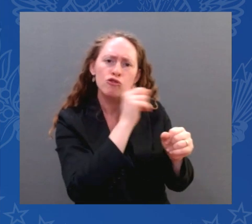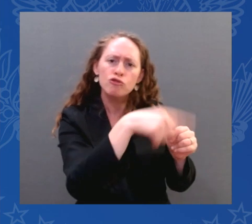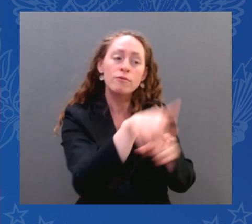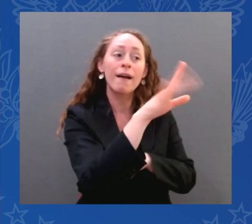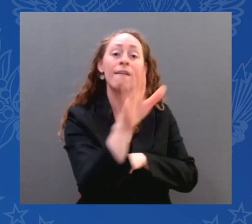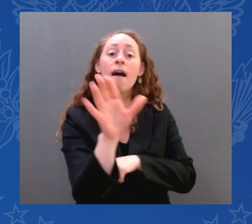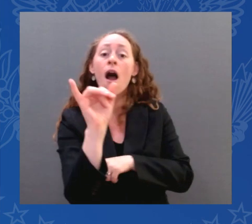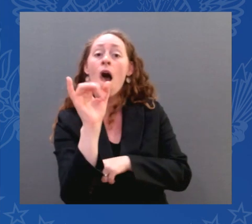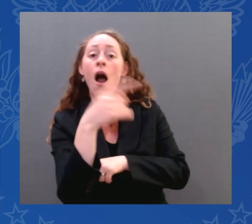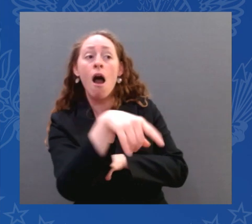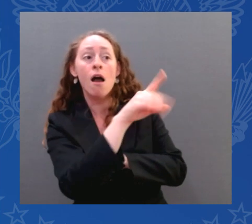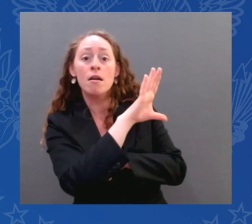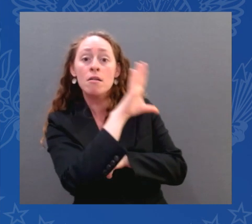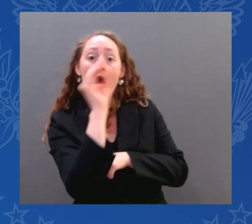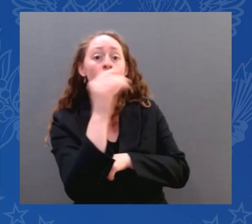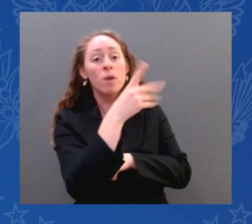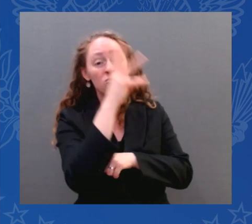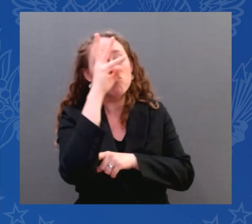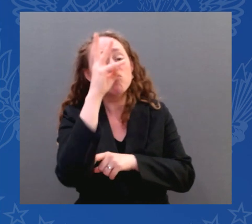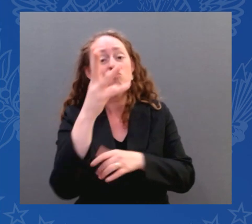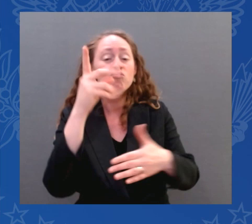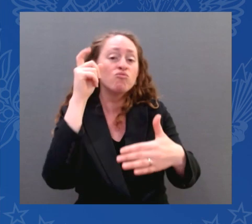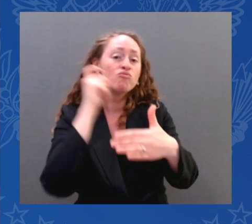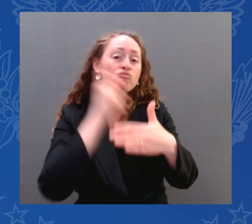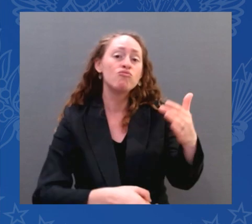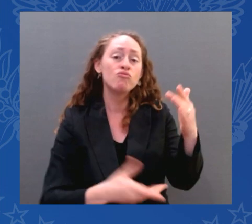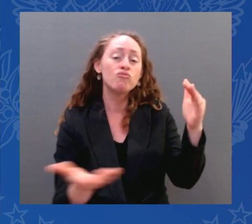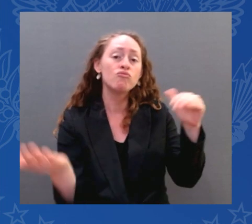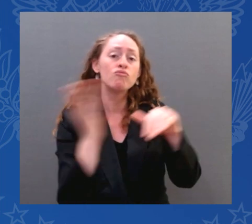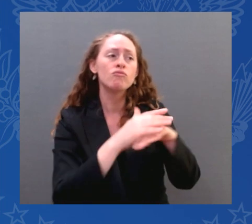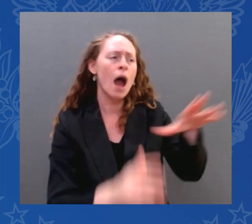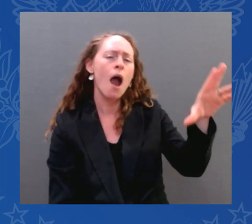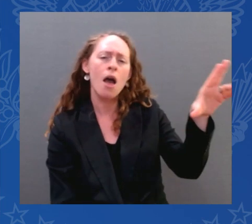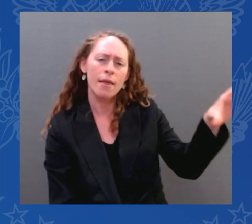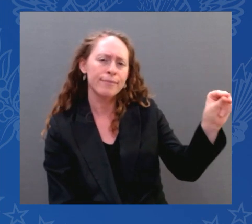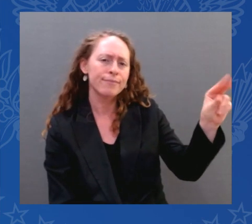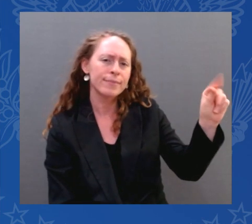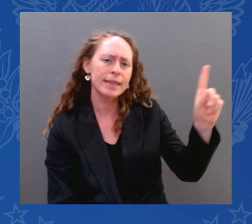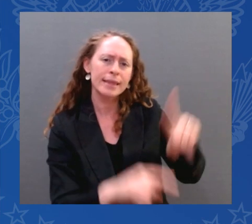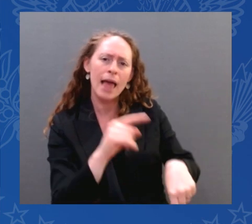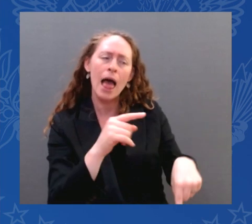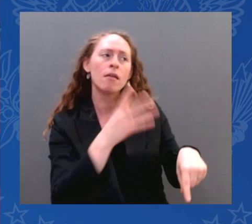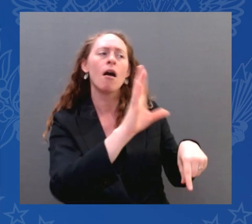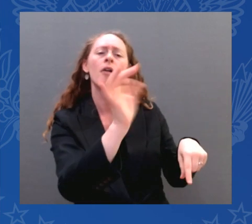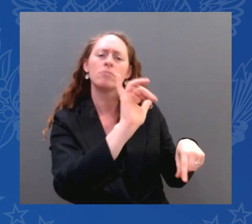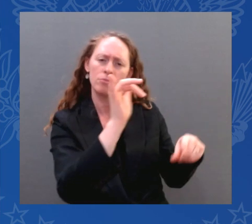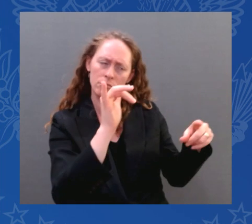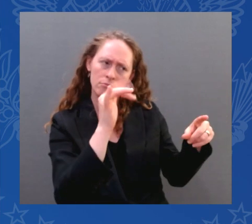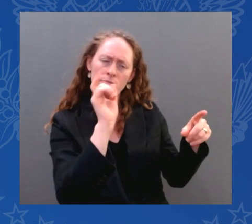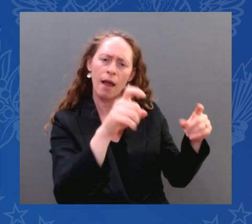And sure, it's going to help begin to lower shipping costs, bring down prices on everything from goods to service --